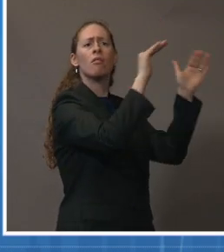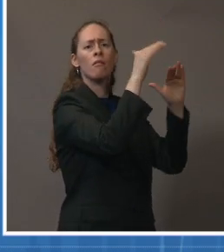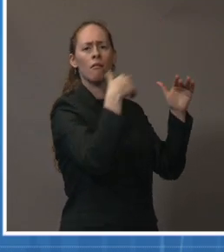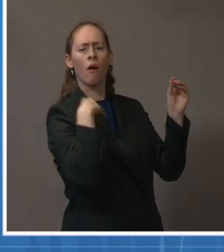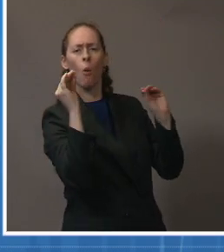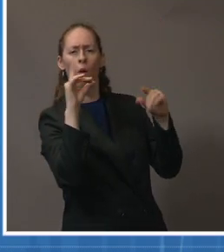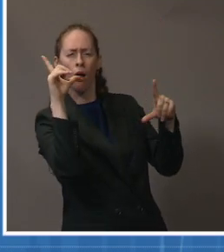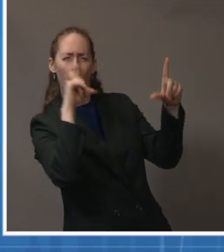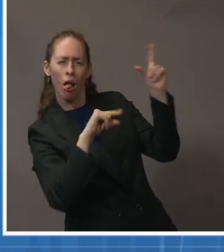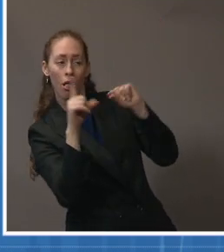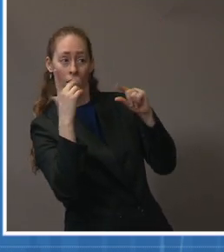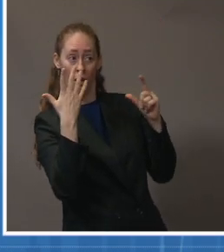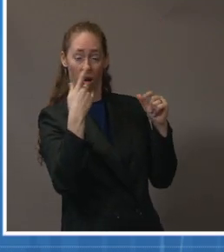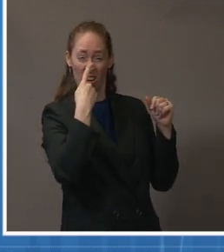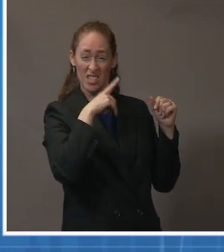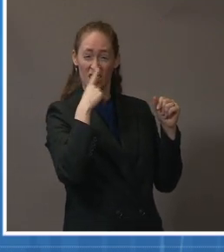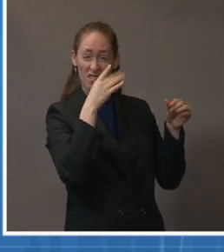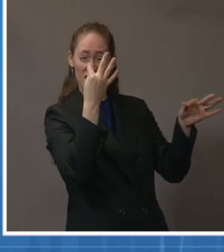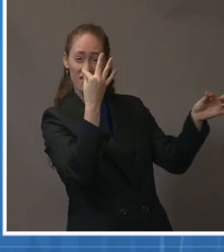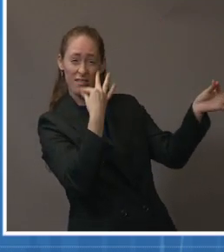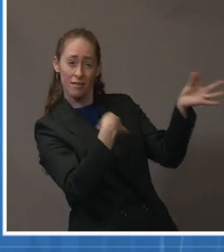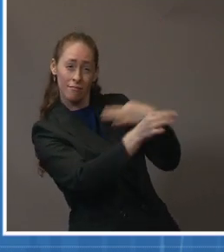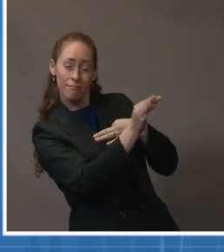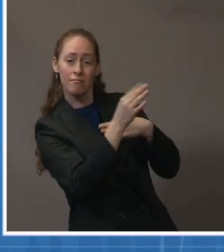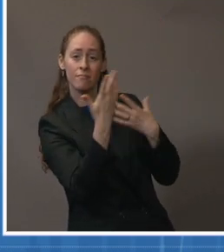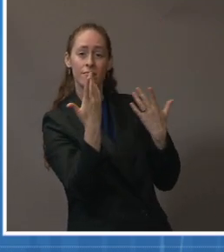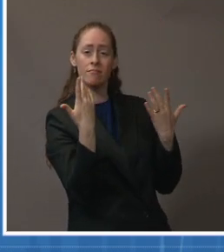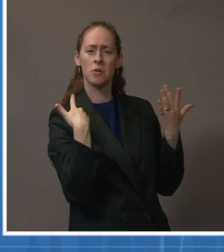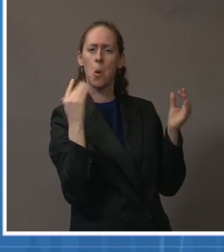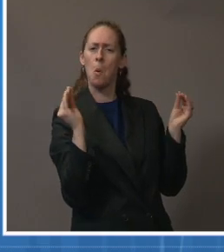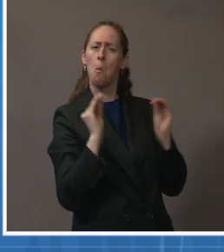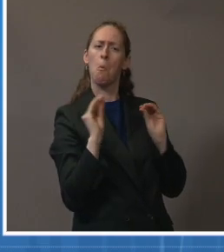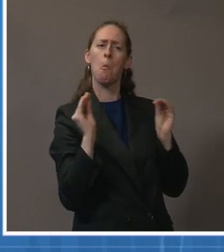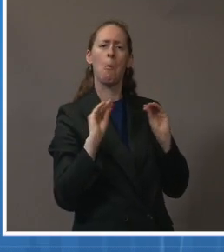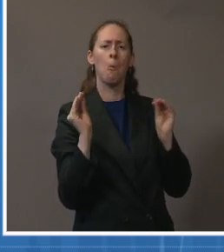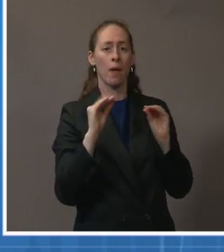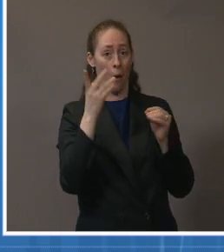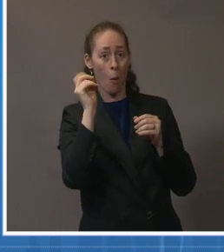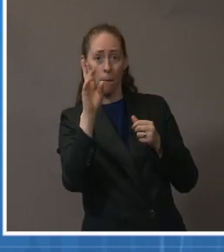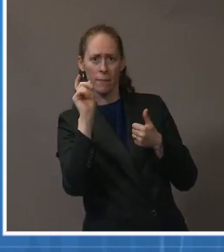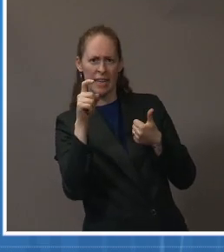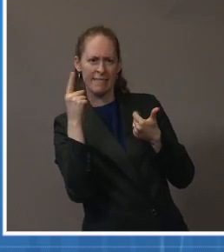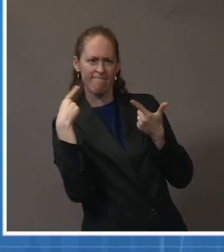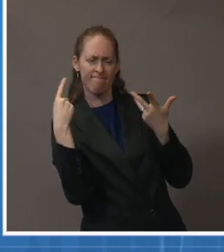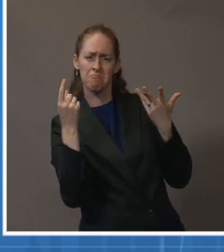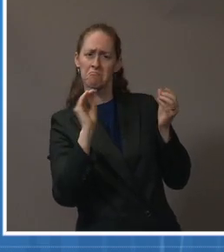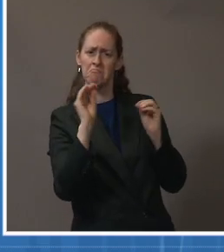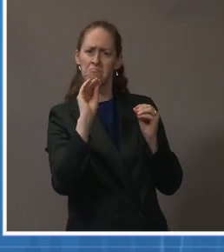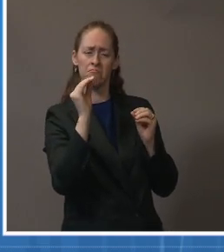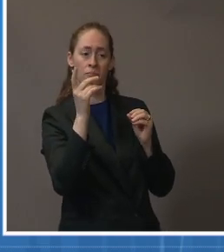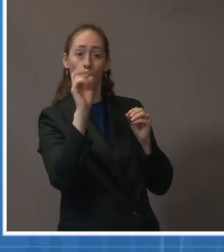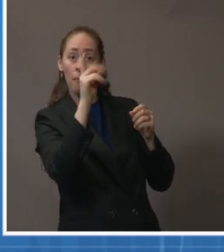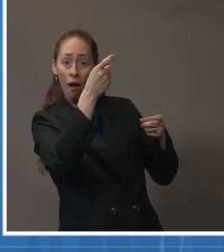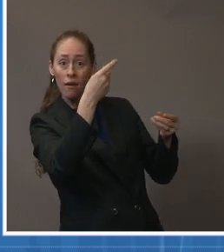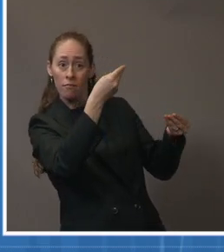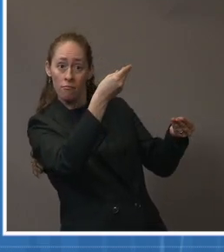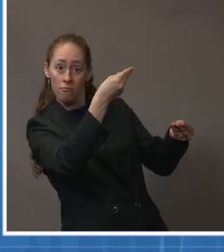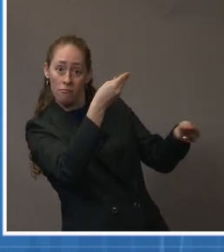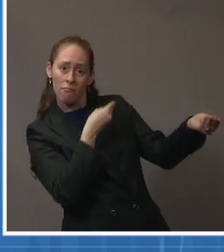We're not extorting. We're not imposing conditions, the way that other countries who are providing doses are doing.